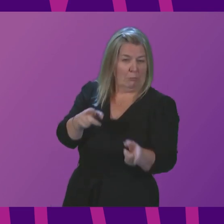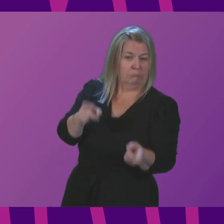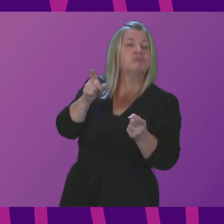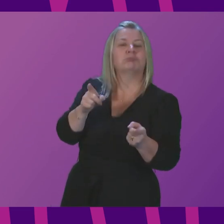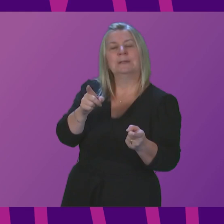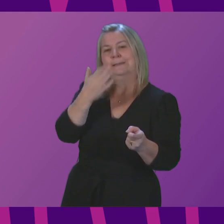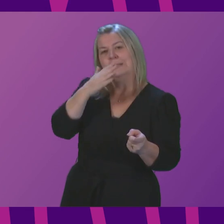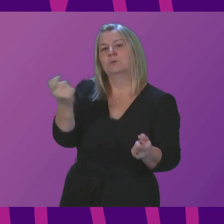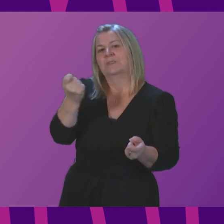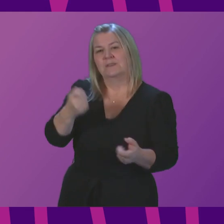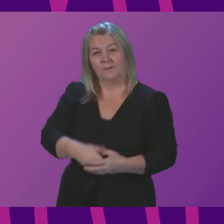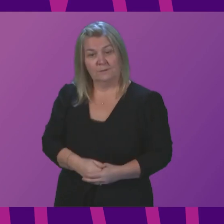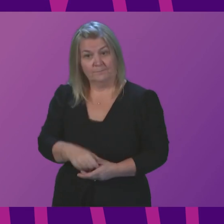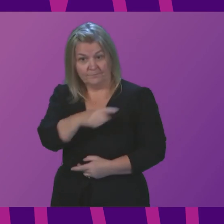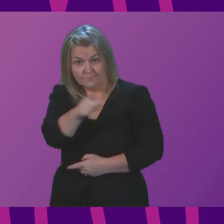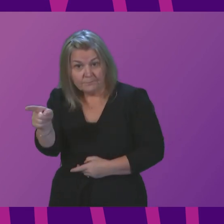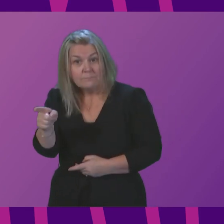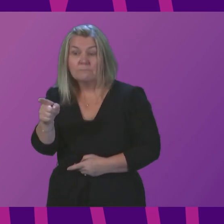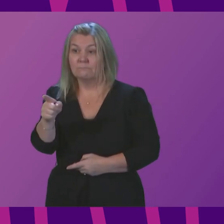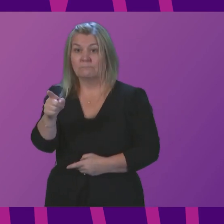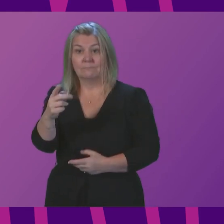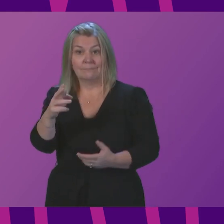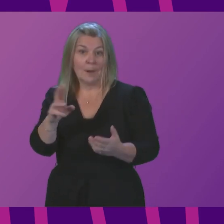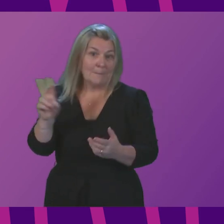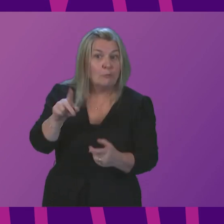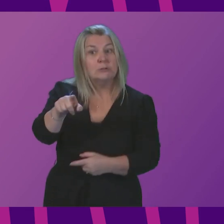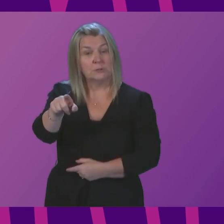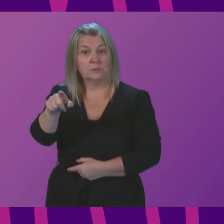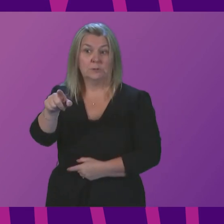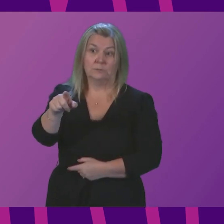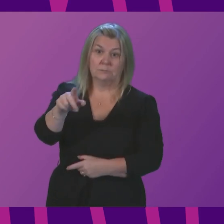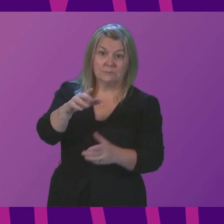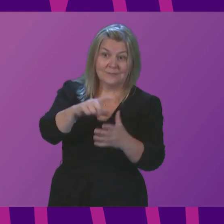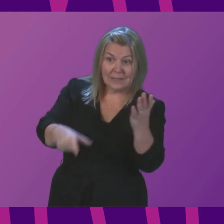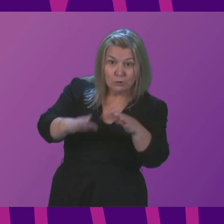that they might eligible for that payment to make inquiries and apply.